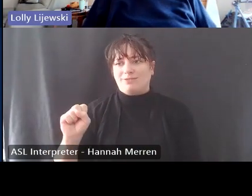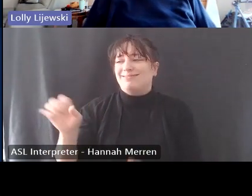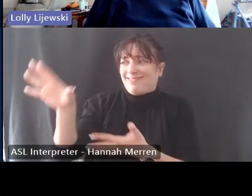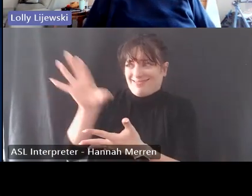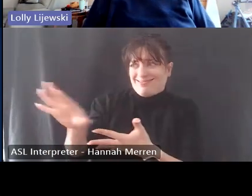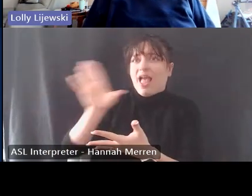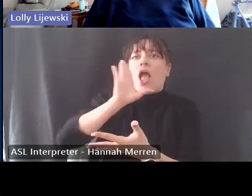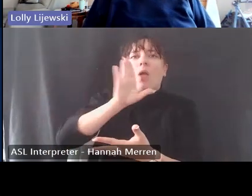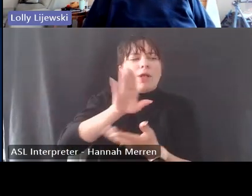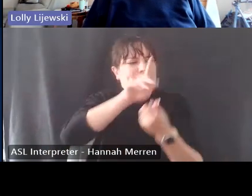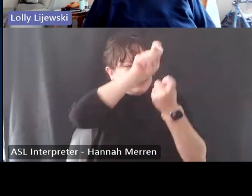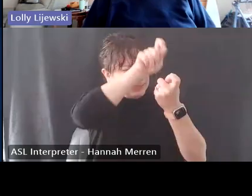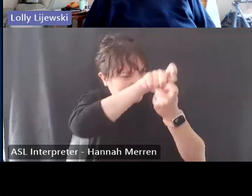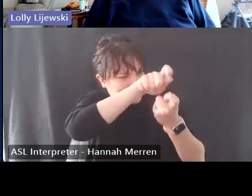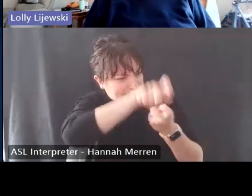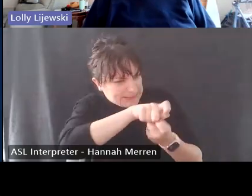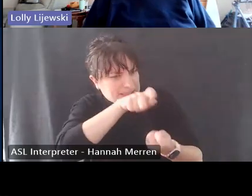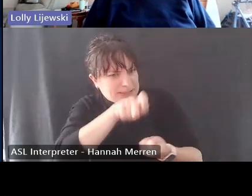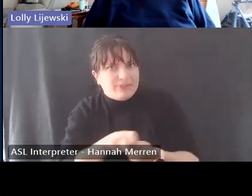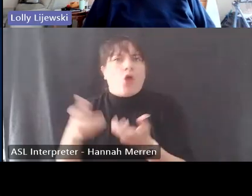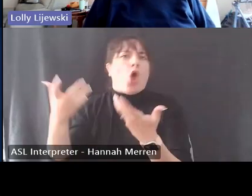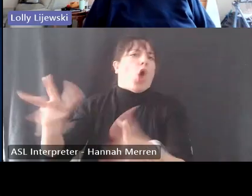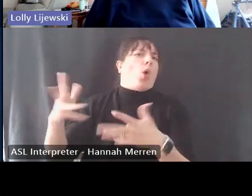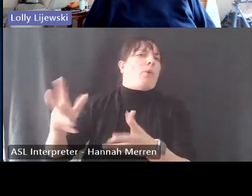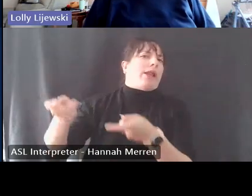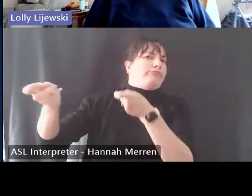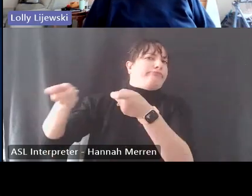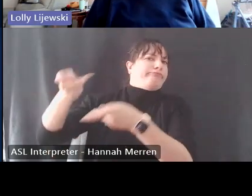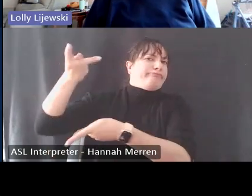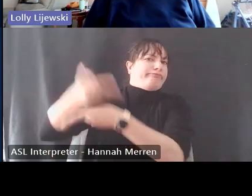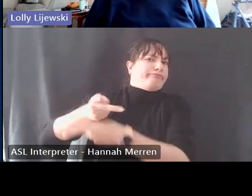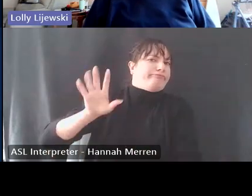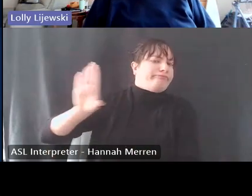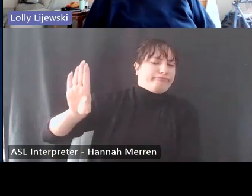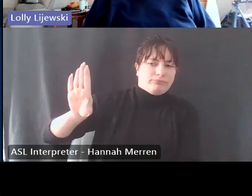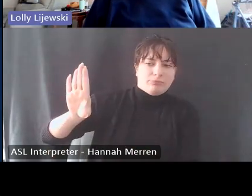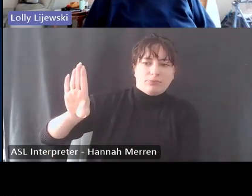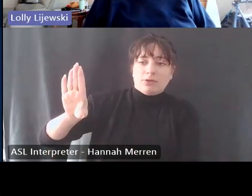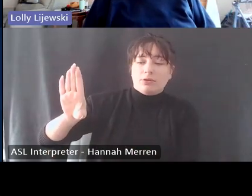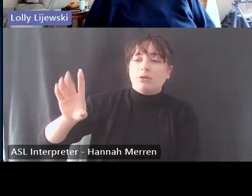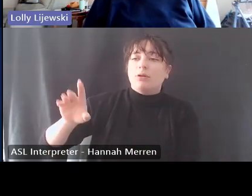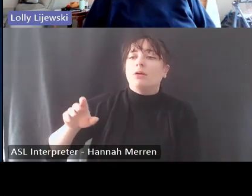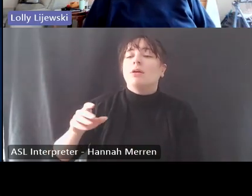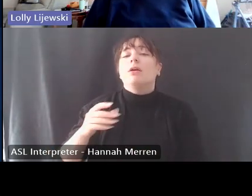So that's an approach. But adding accessibility and removing barriers